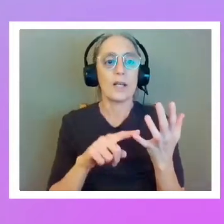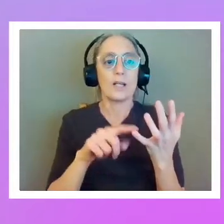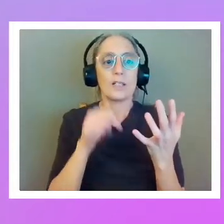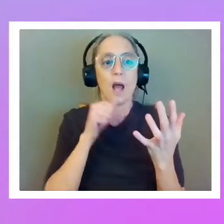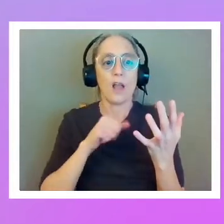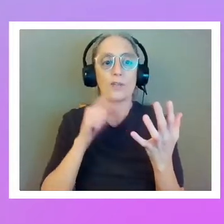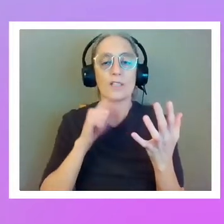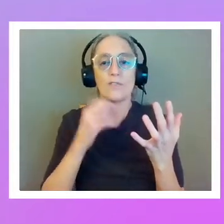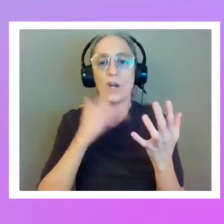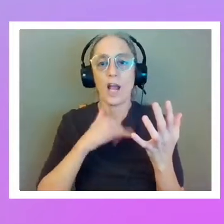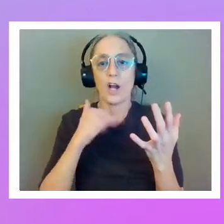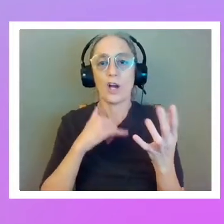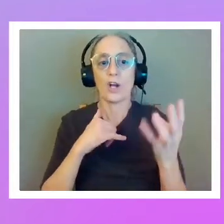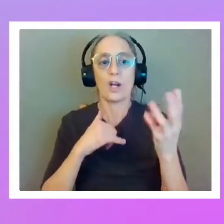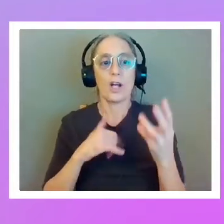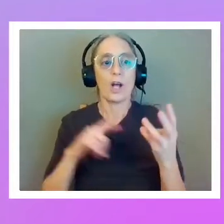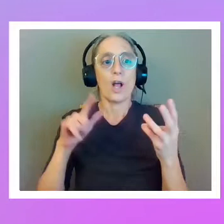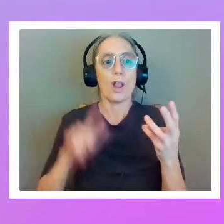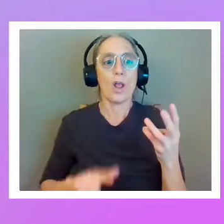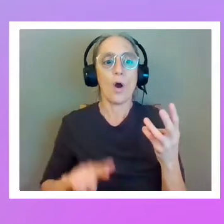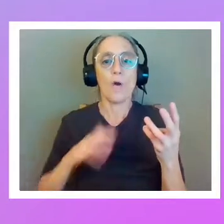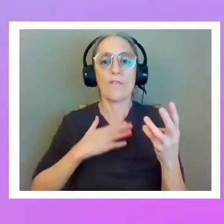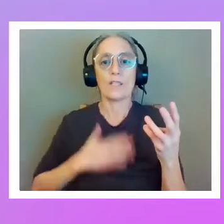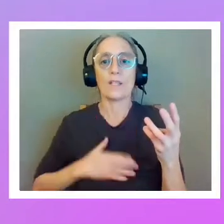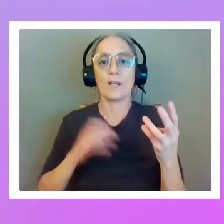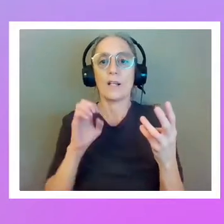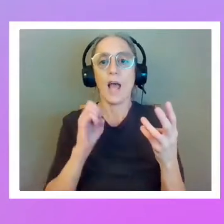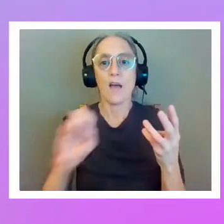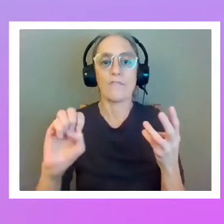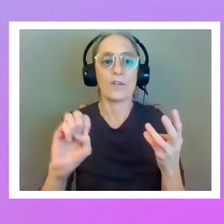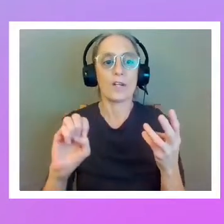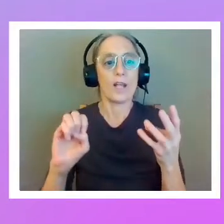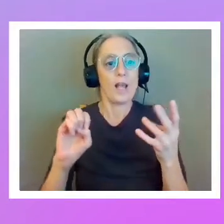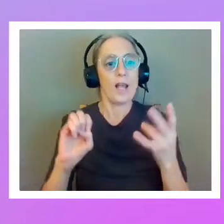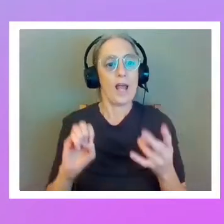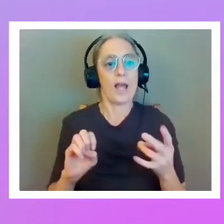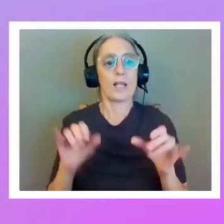low physical effort and size and space for approach and use.